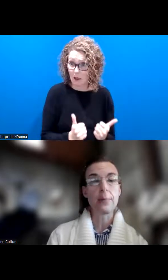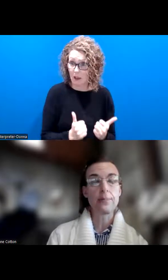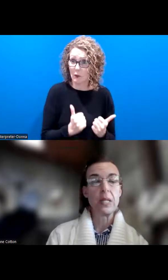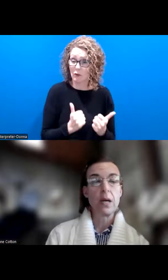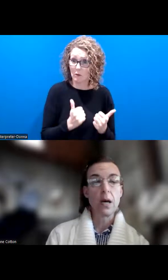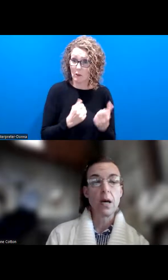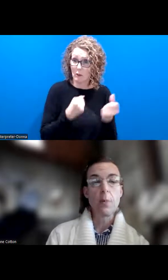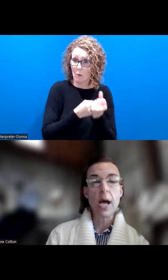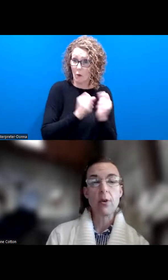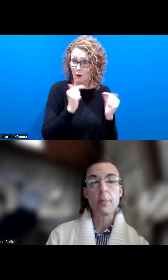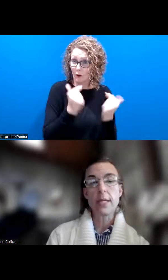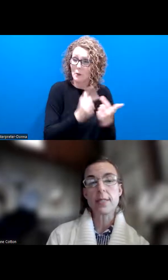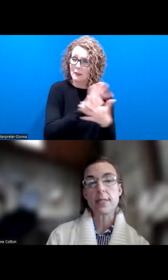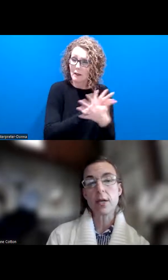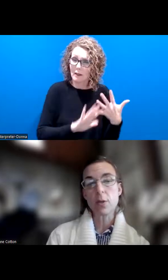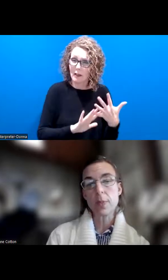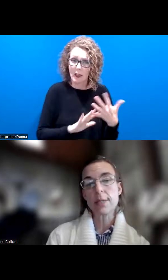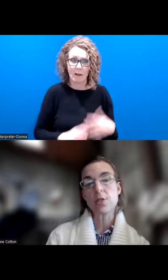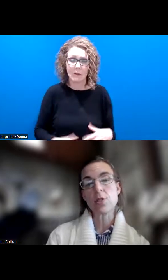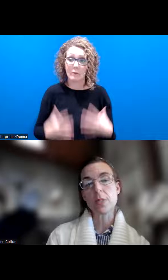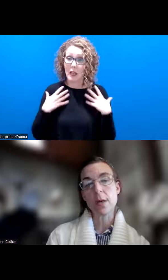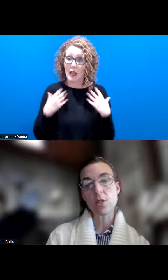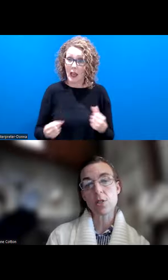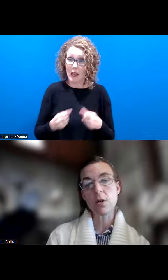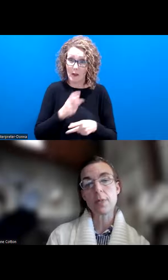, something that I face a lot in Washington. I end